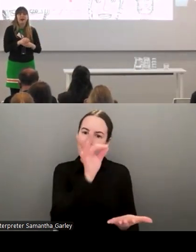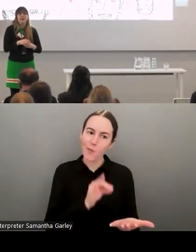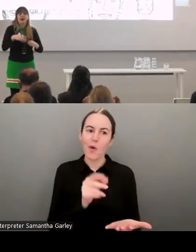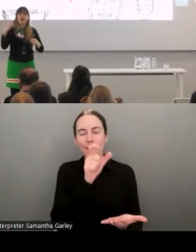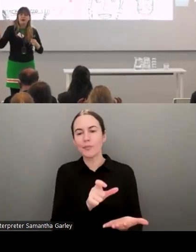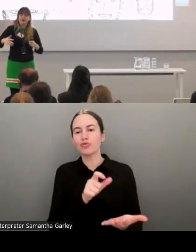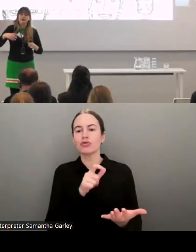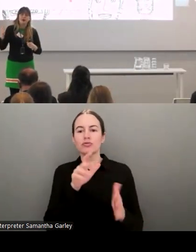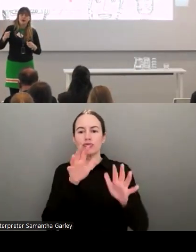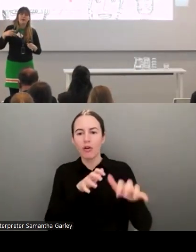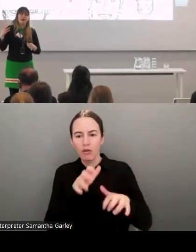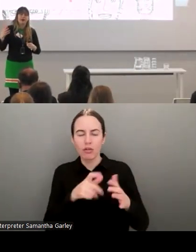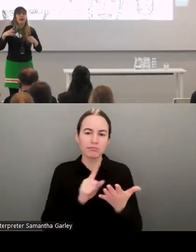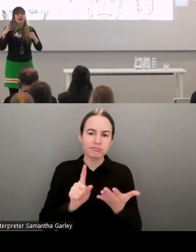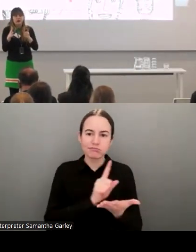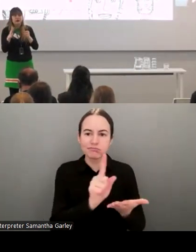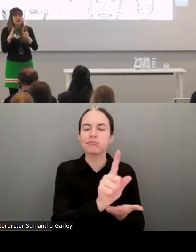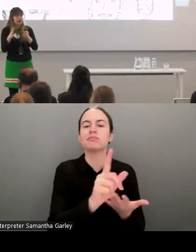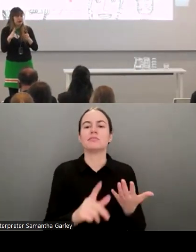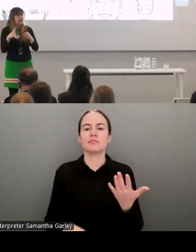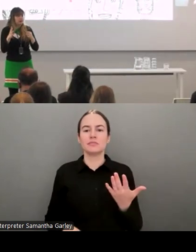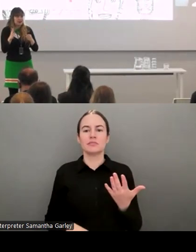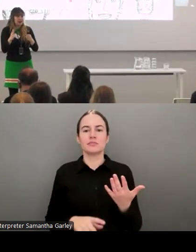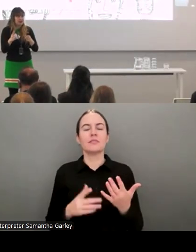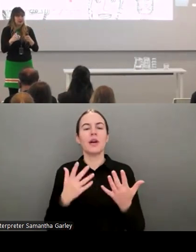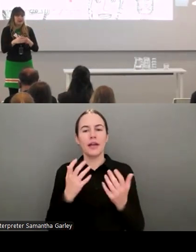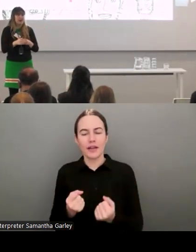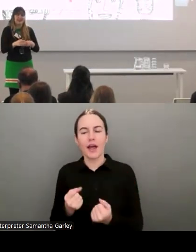But they also draw upon social model understandings of disability and say,